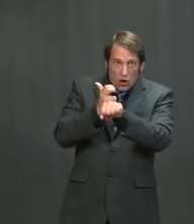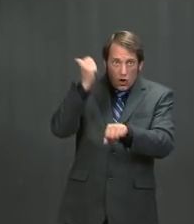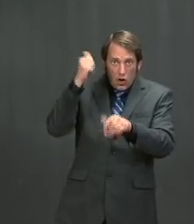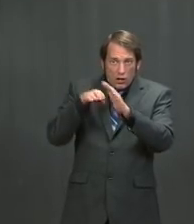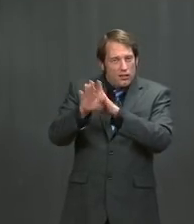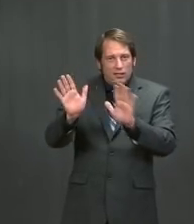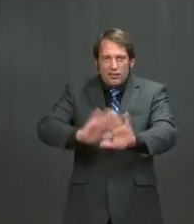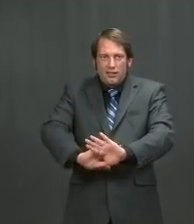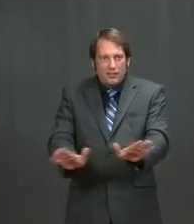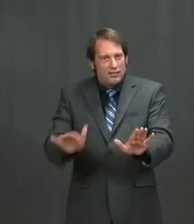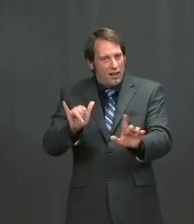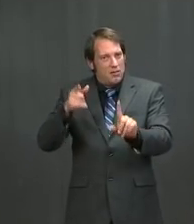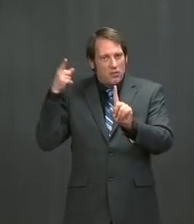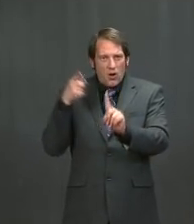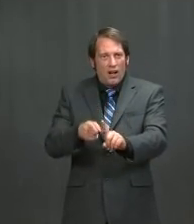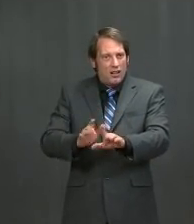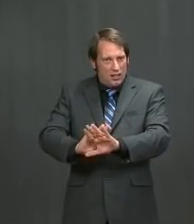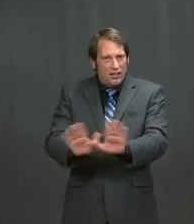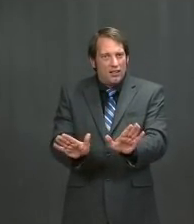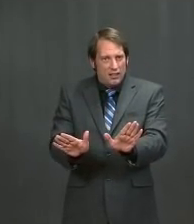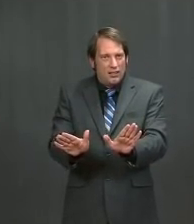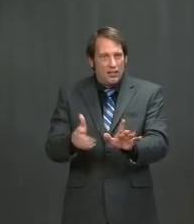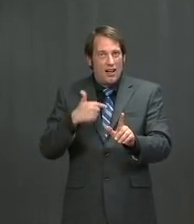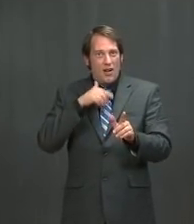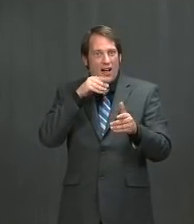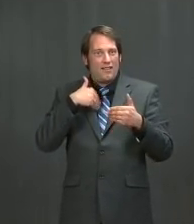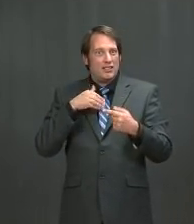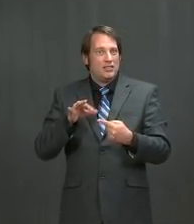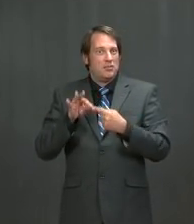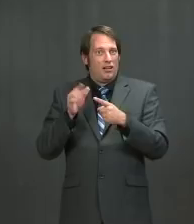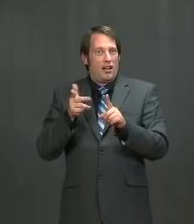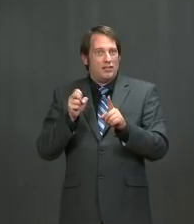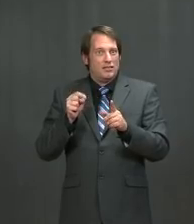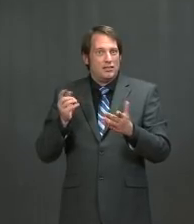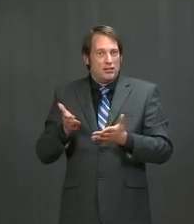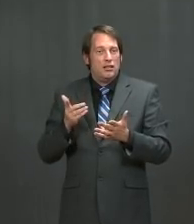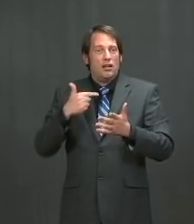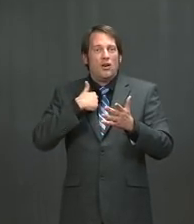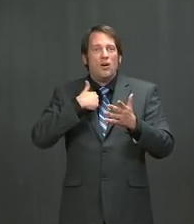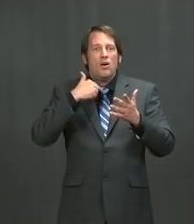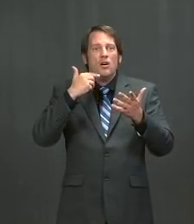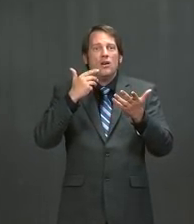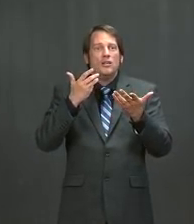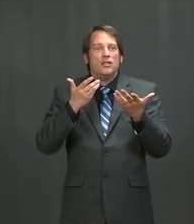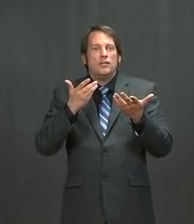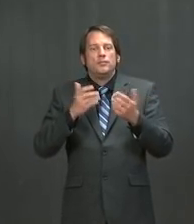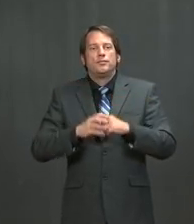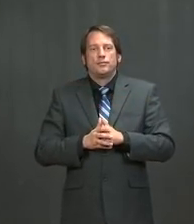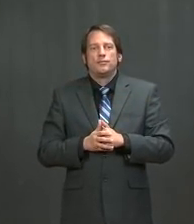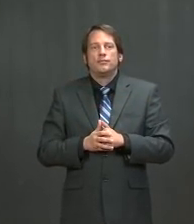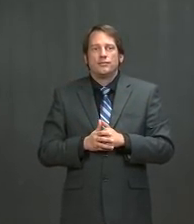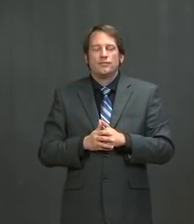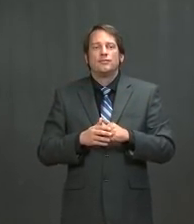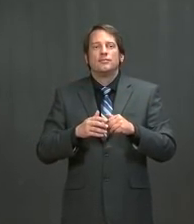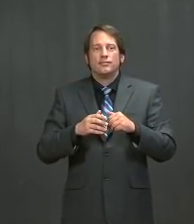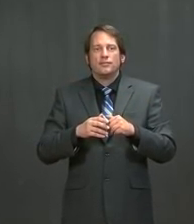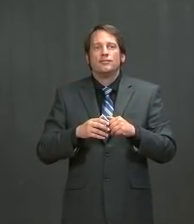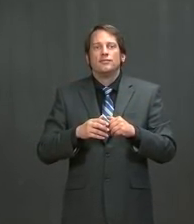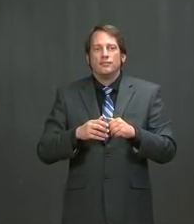I will say that we know that this is one of the events where people get to take their children, family members, friends to.